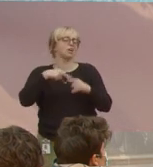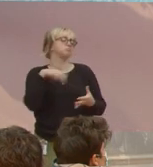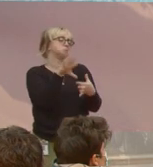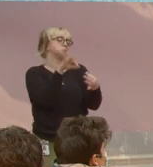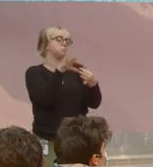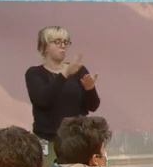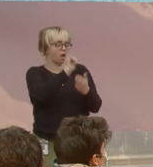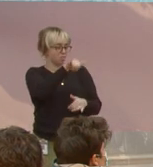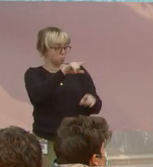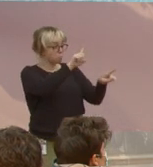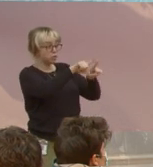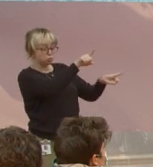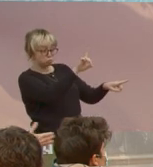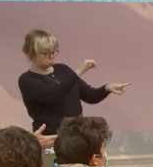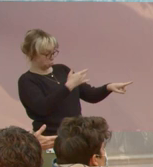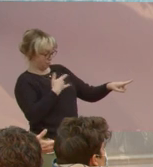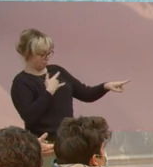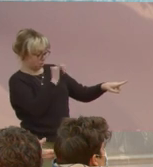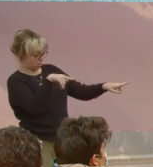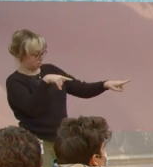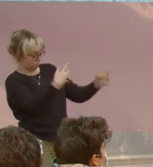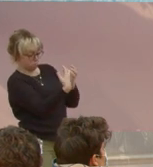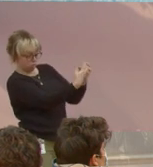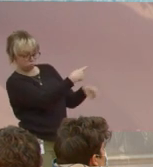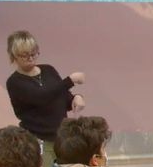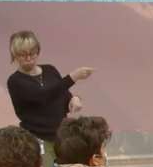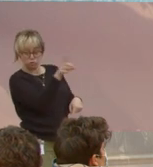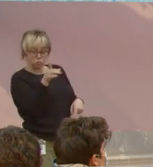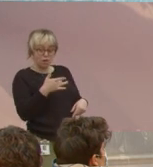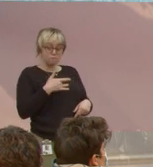that. So do you feel my question to the panelists? Do you feel